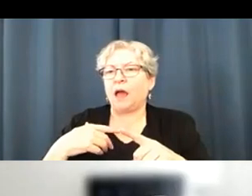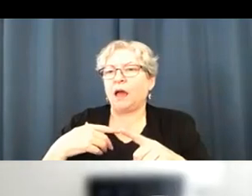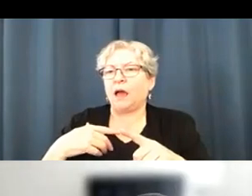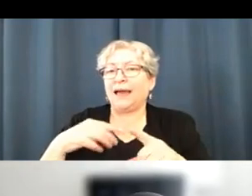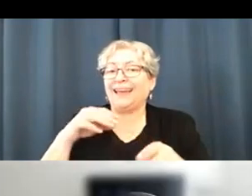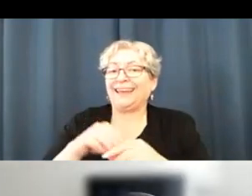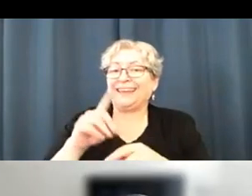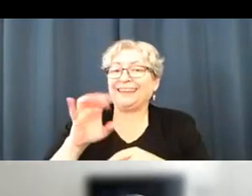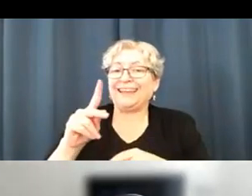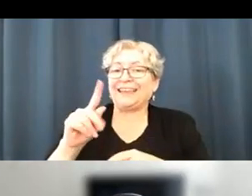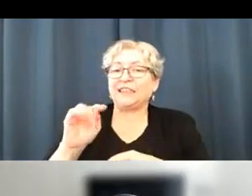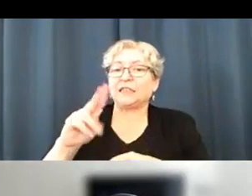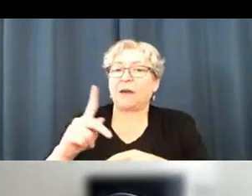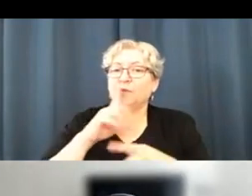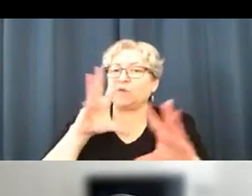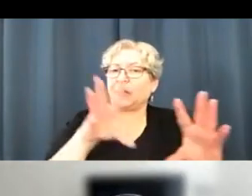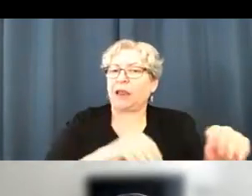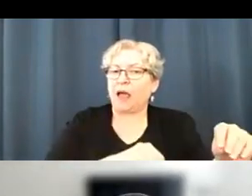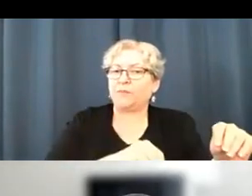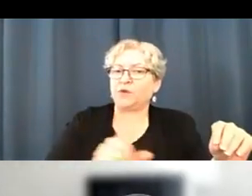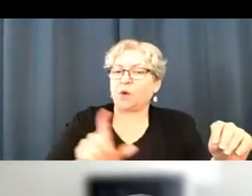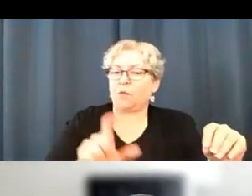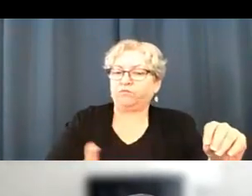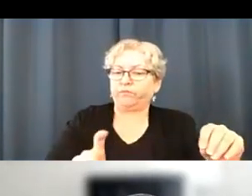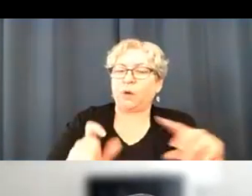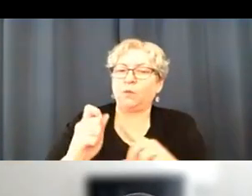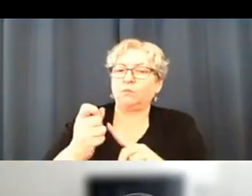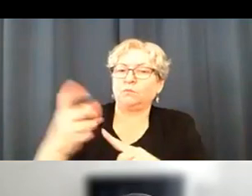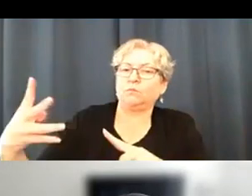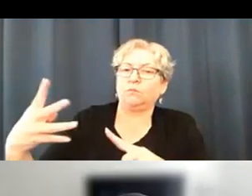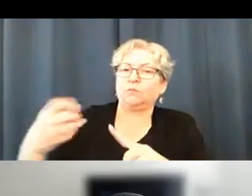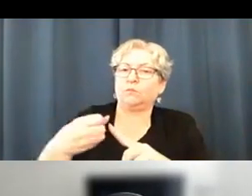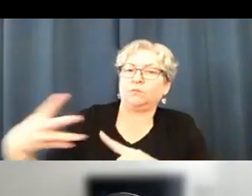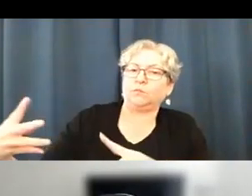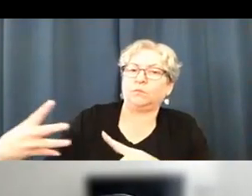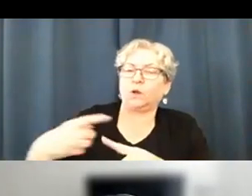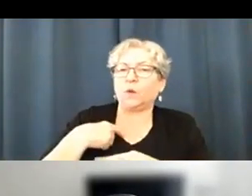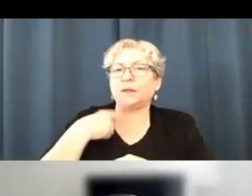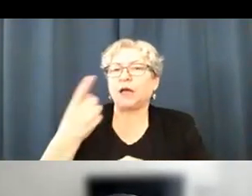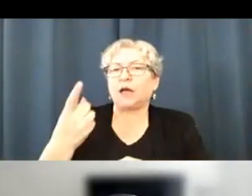and you can hover over these items and you'll get these fly outs and stuff. And then when you open it up, this is what it looks like with the flyouts.